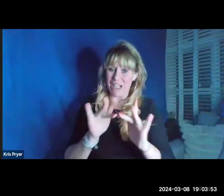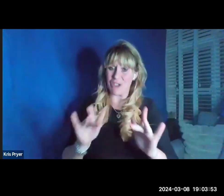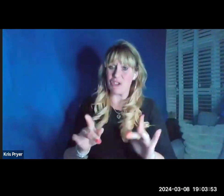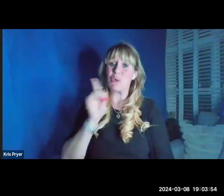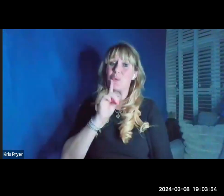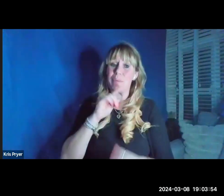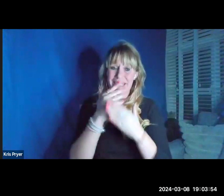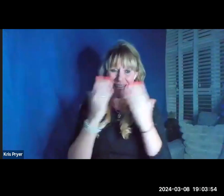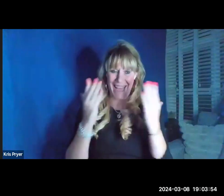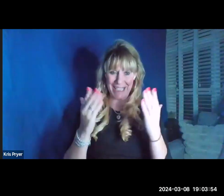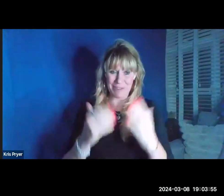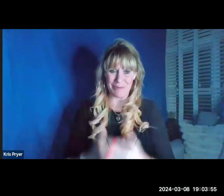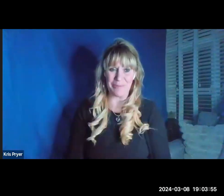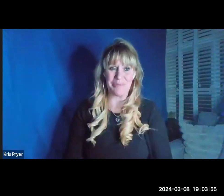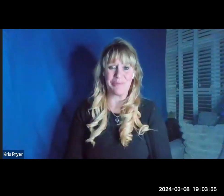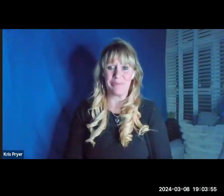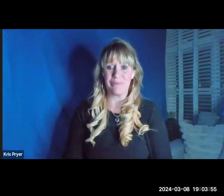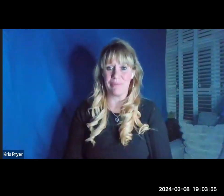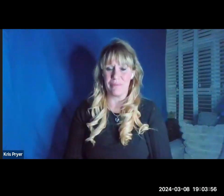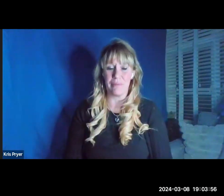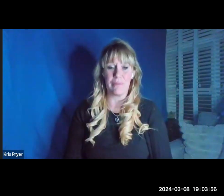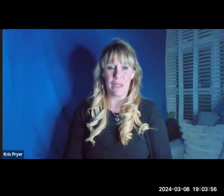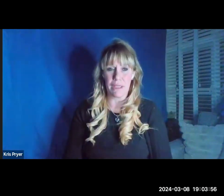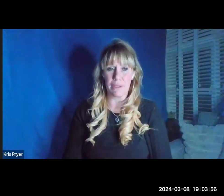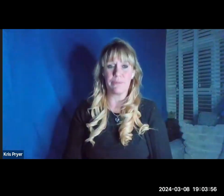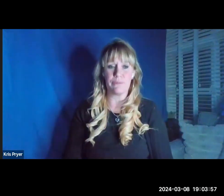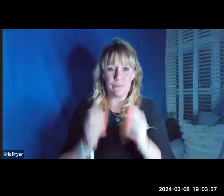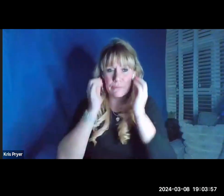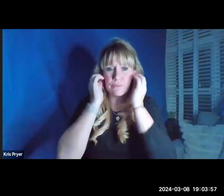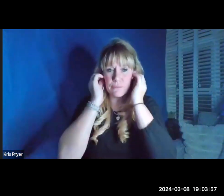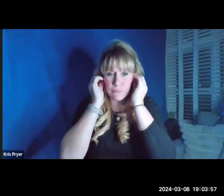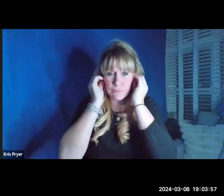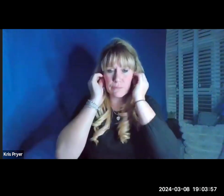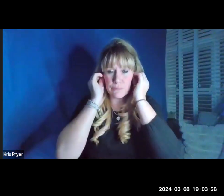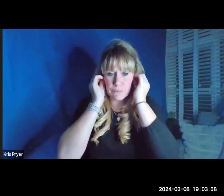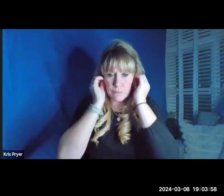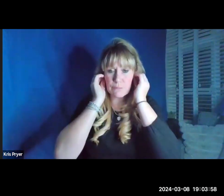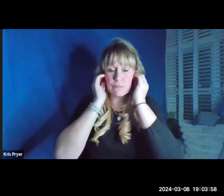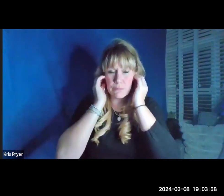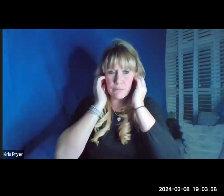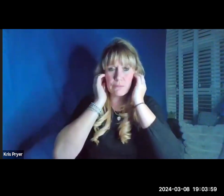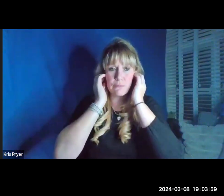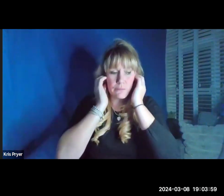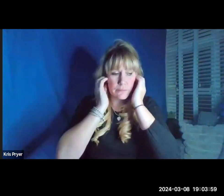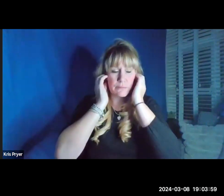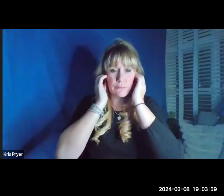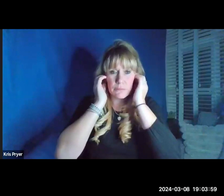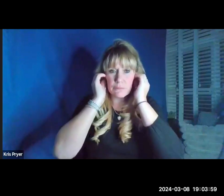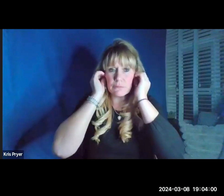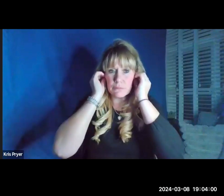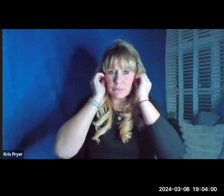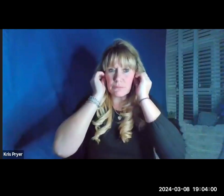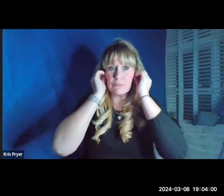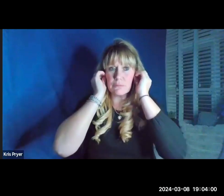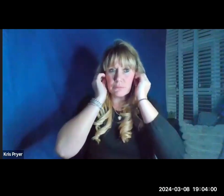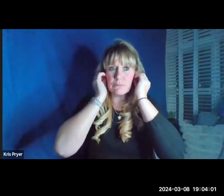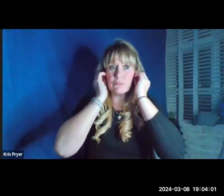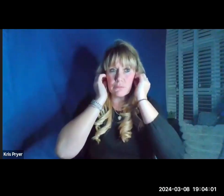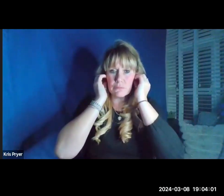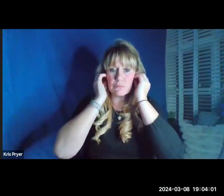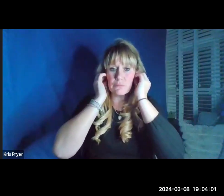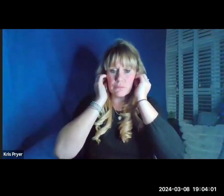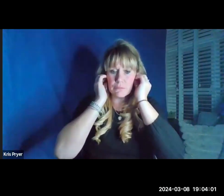gotta little story to tell you,